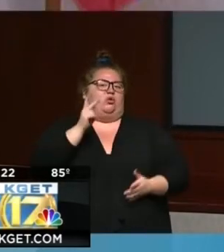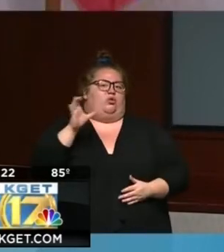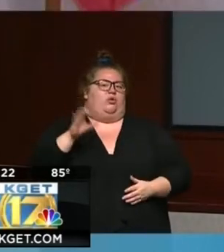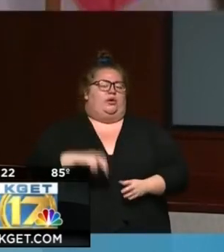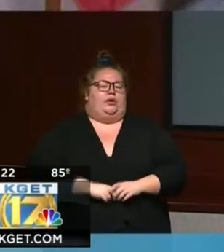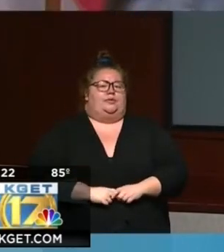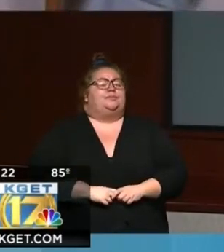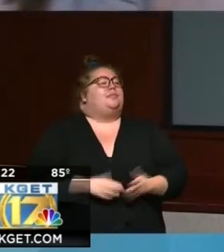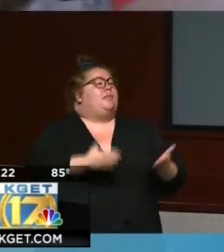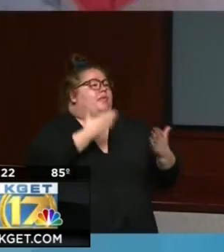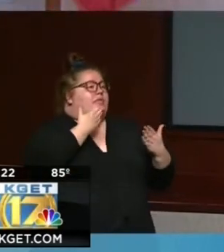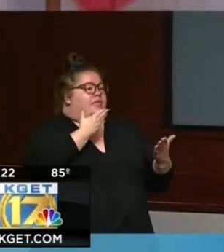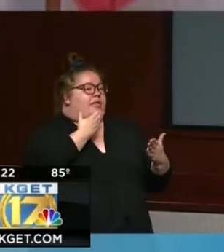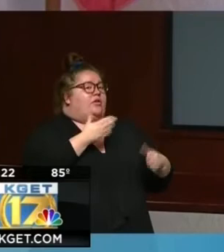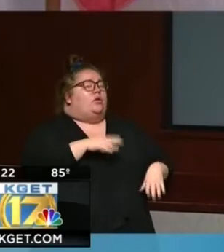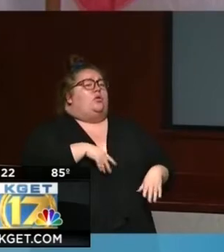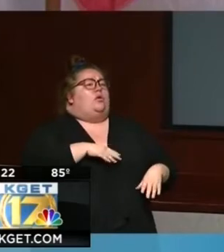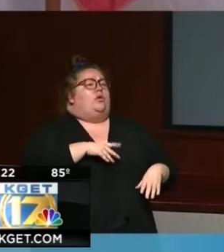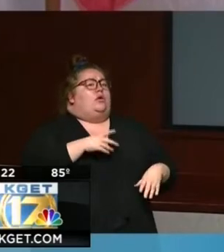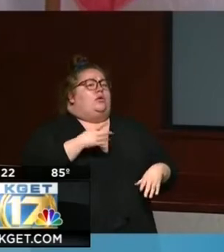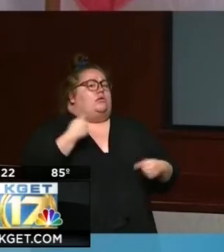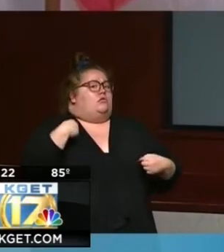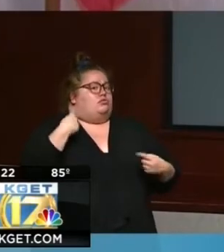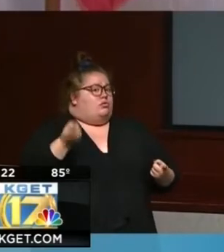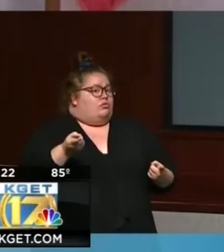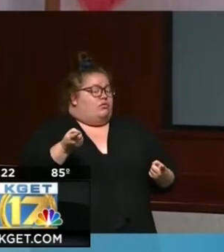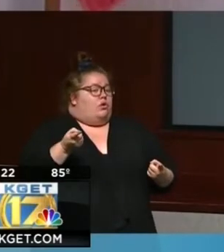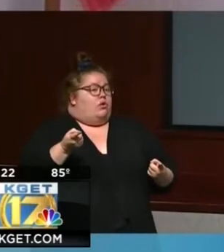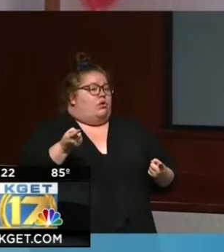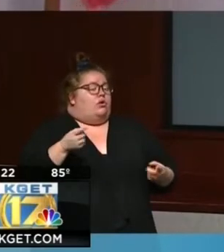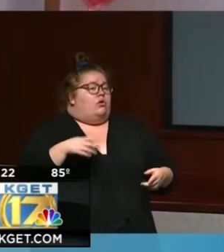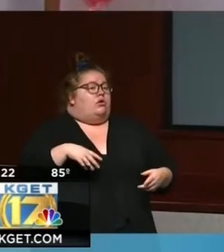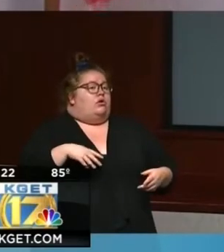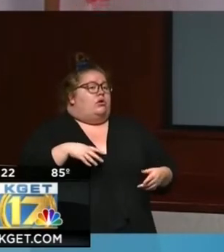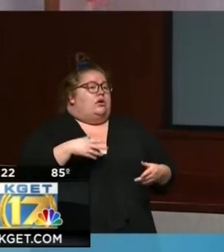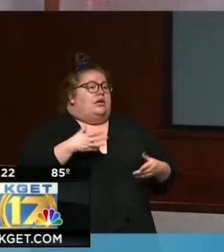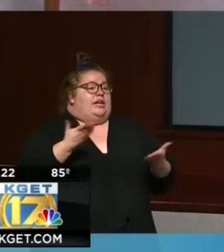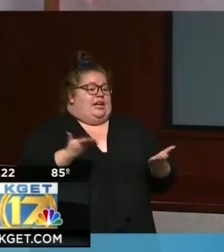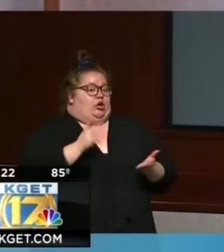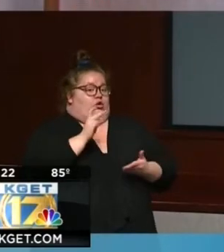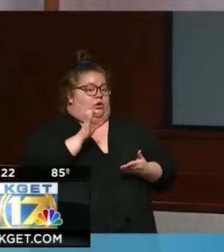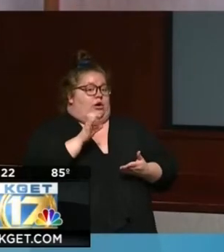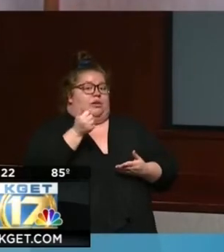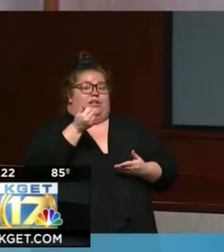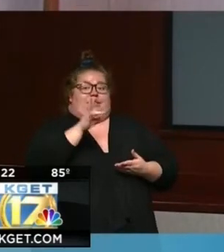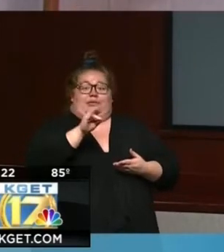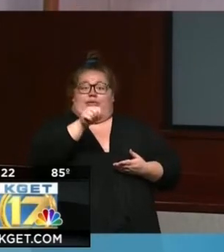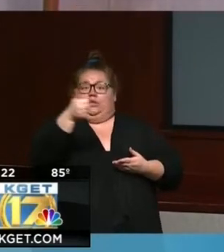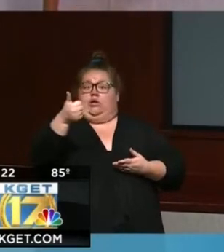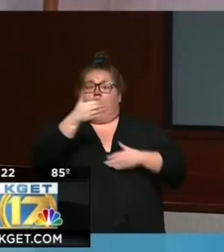CONTINUE TO MONITOR ACROSS SEVERAL PARAMETERS. THANK YOU. AND AS FAR AS YOU KNOW, HAS THE